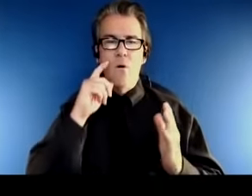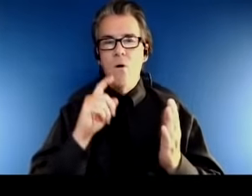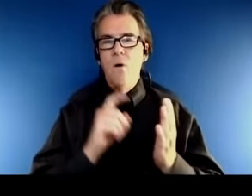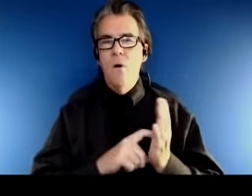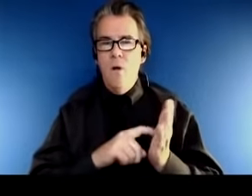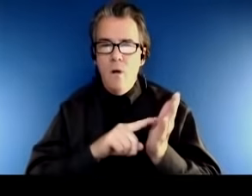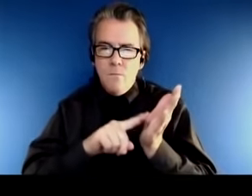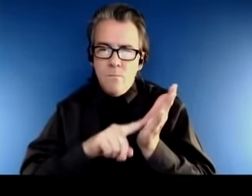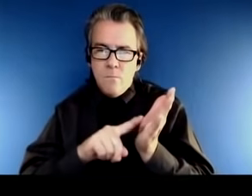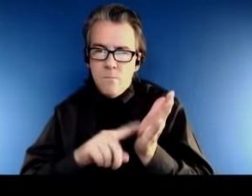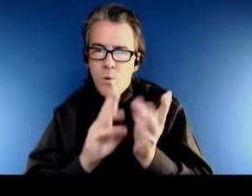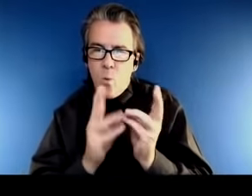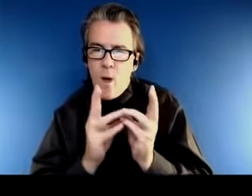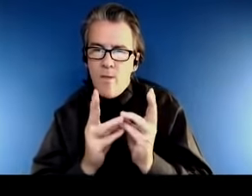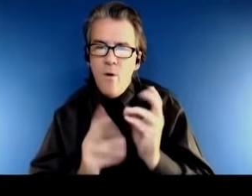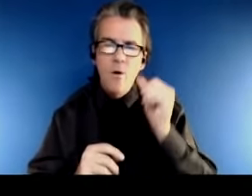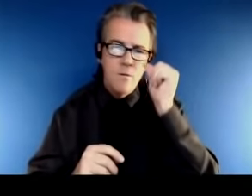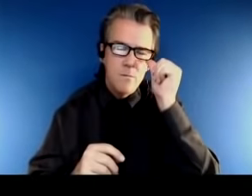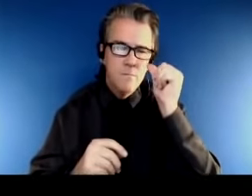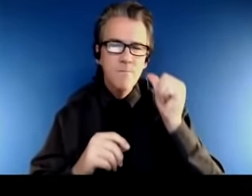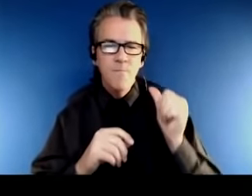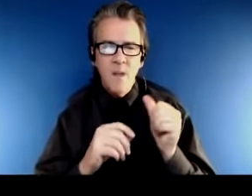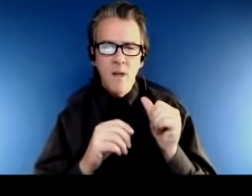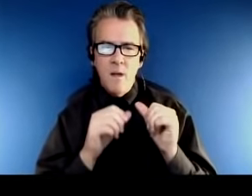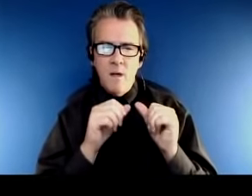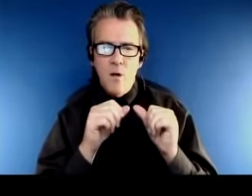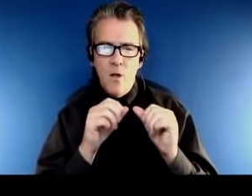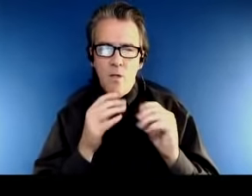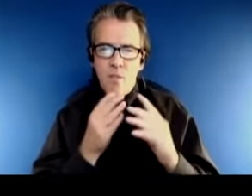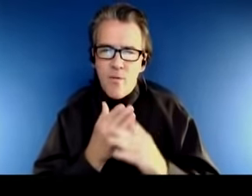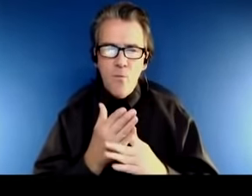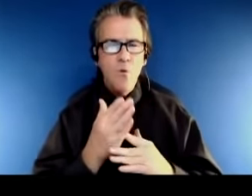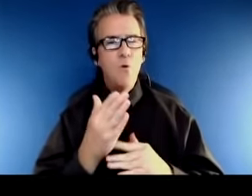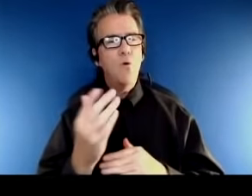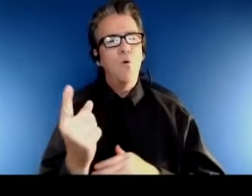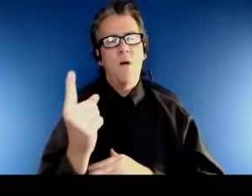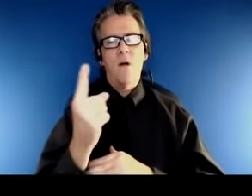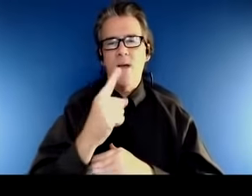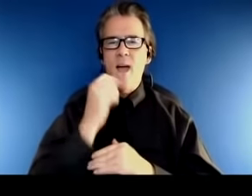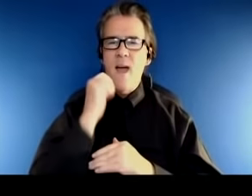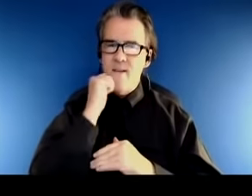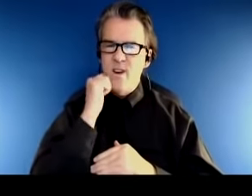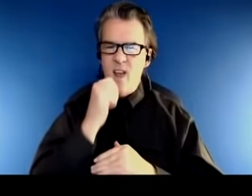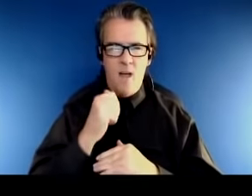where it's safe to get our air fleet flying, our helicopters,